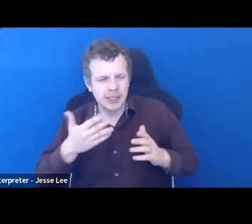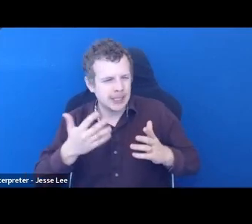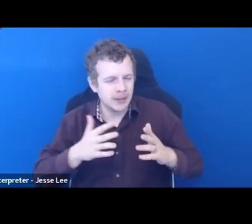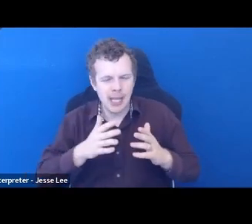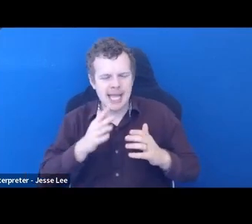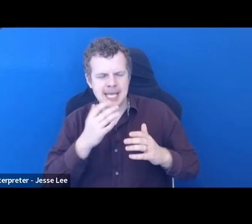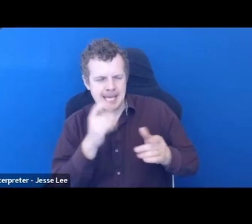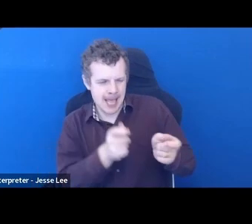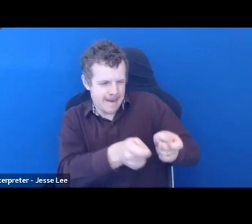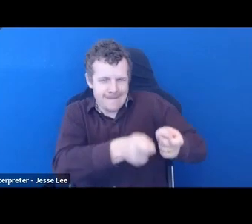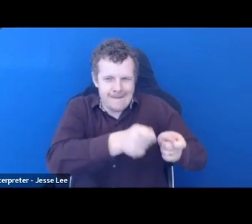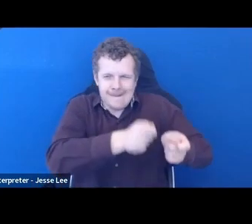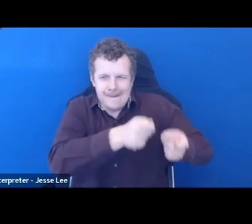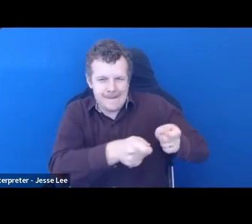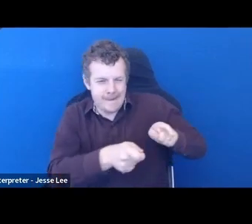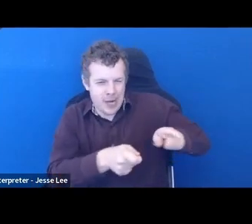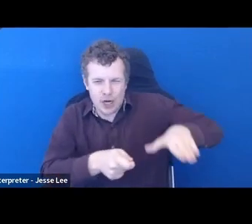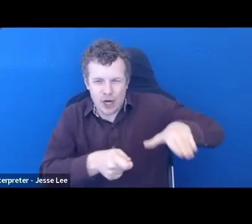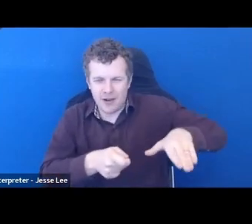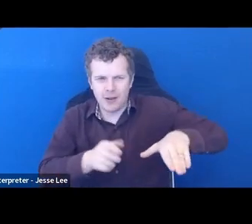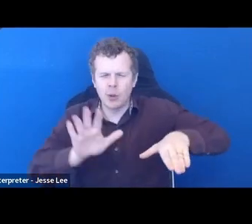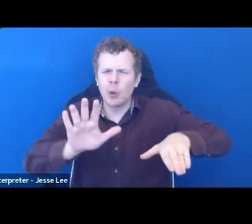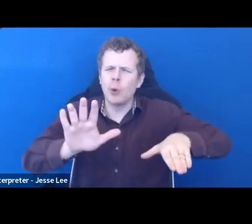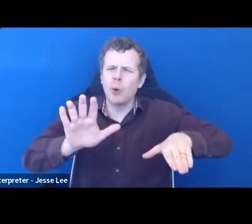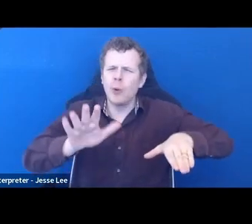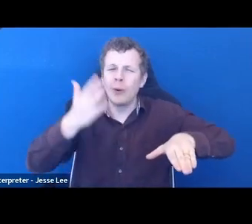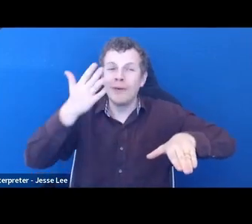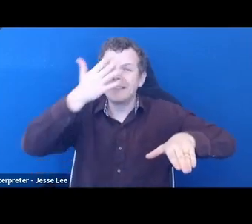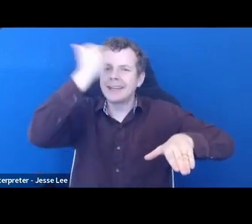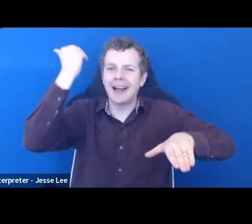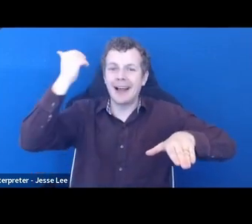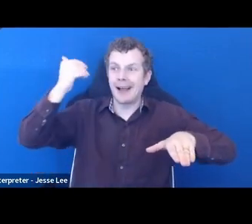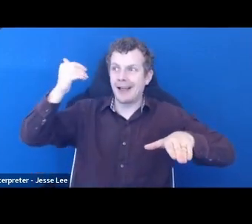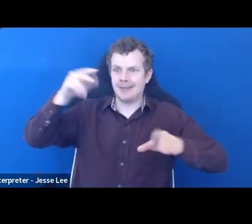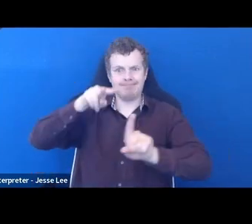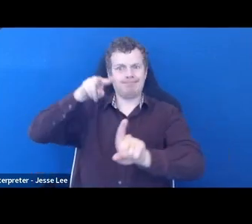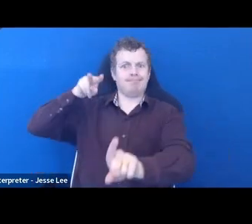But we're really not taking a look at the experienced of the family.